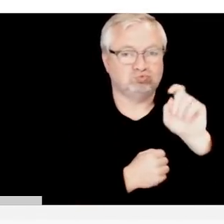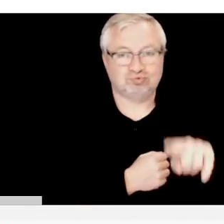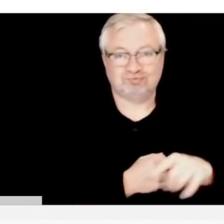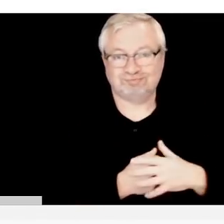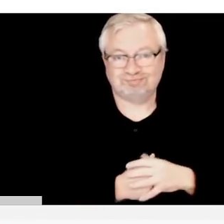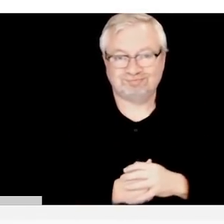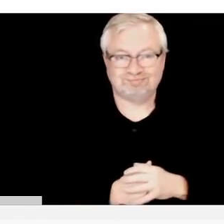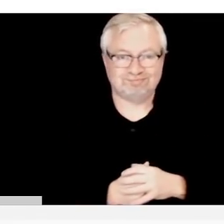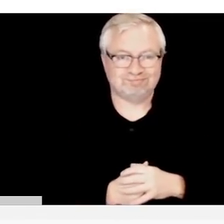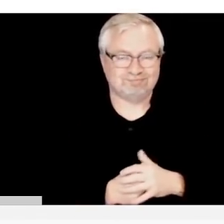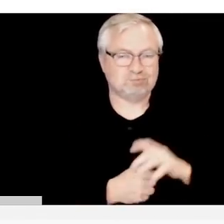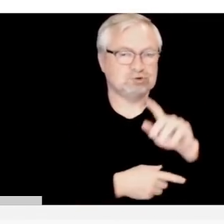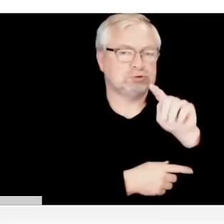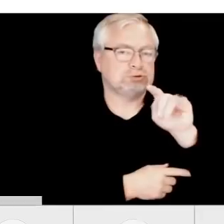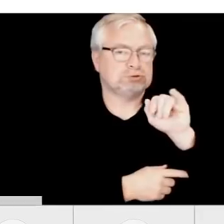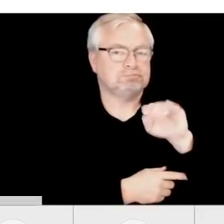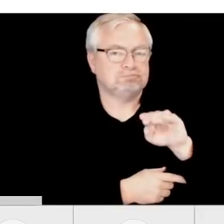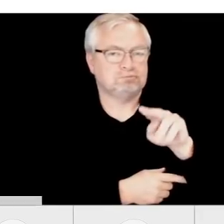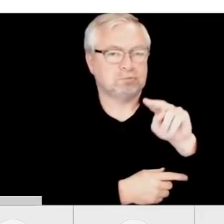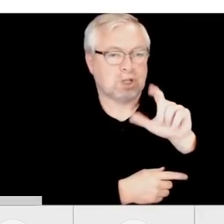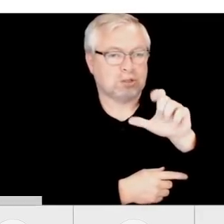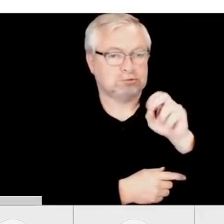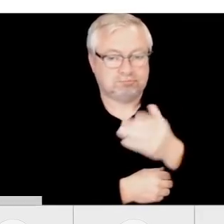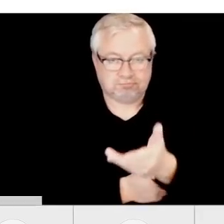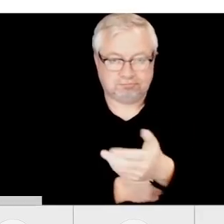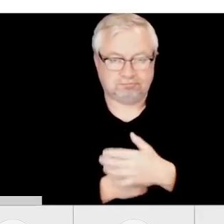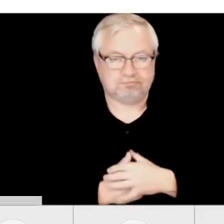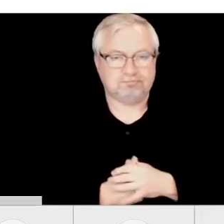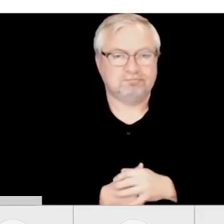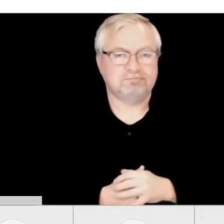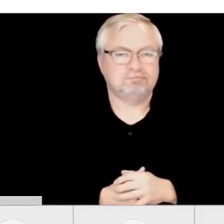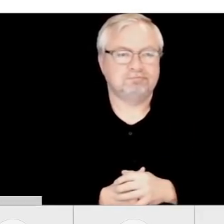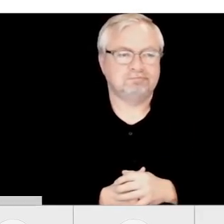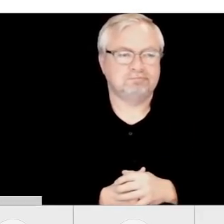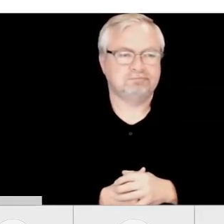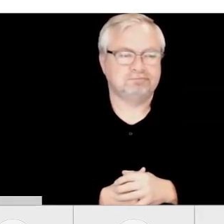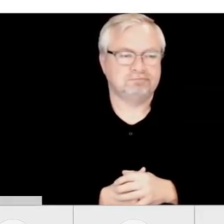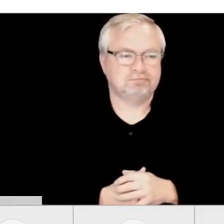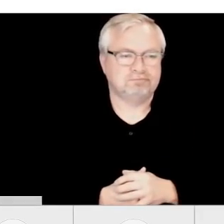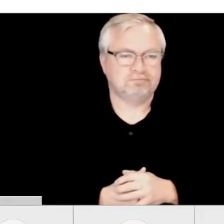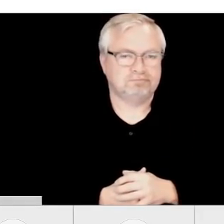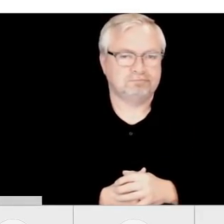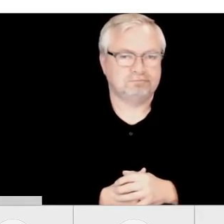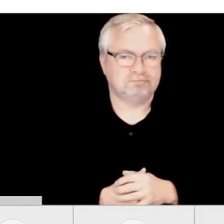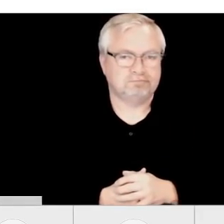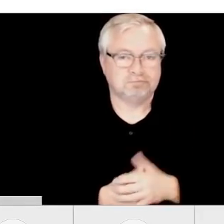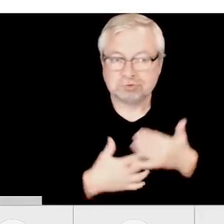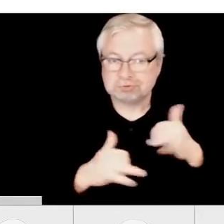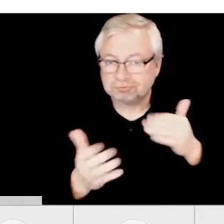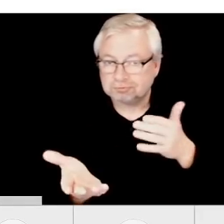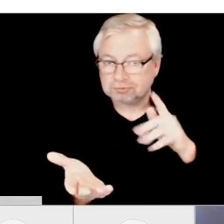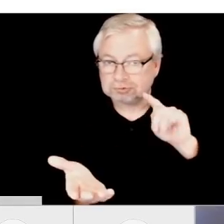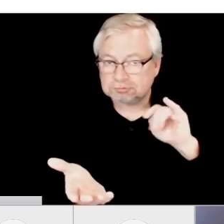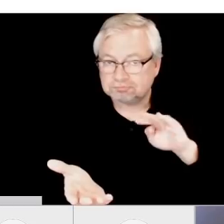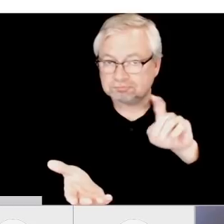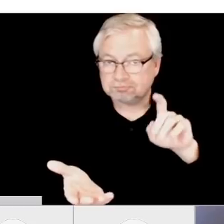Last question, please? Tim Nelson if you are still on. You are next in the queue.